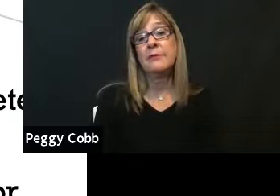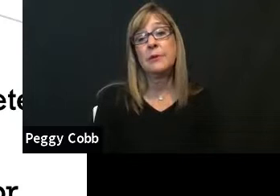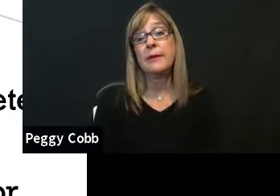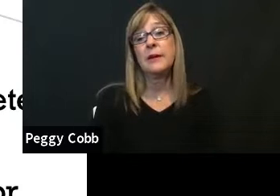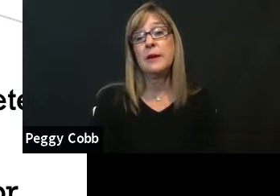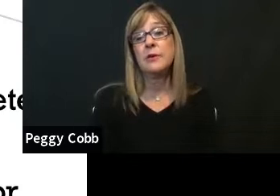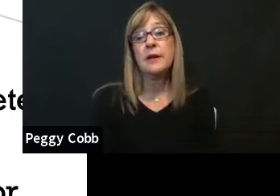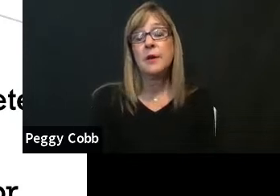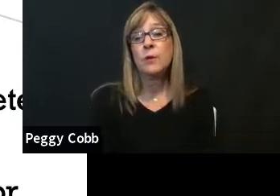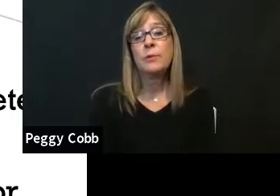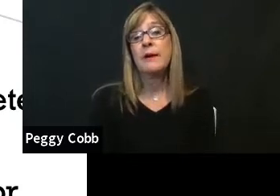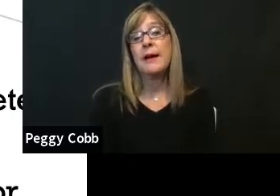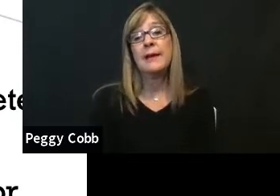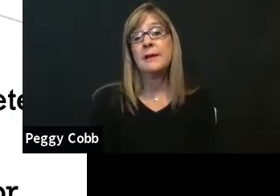Everywhere they go we provide